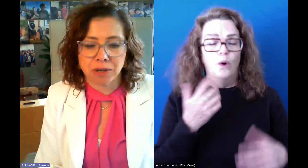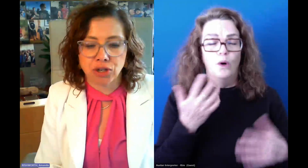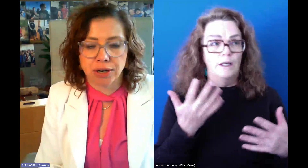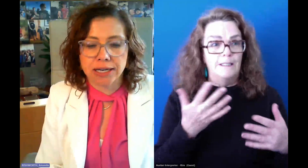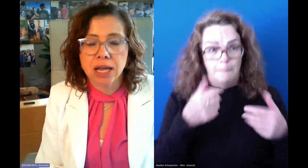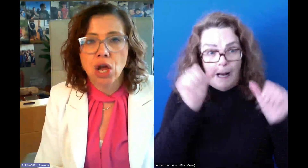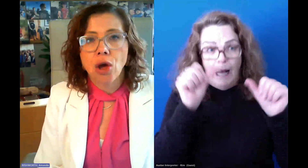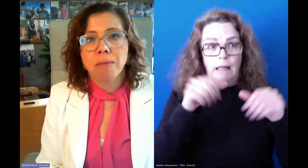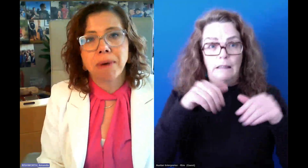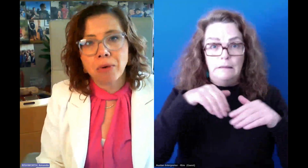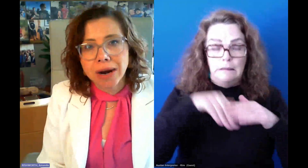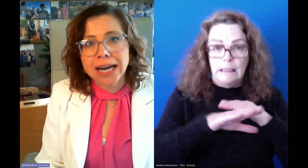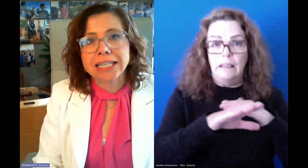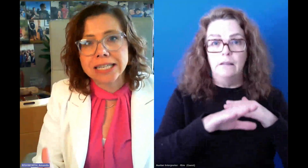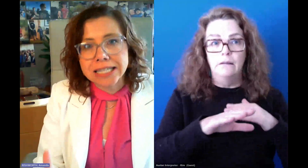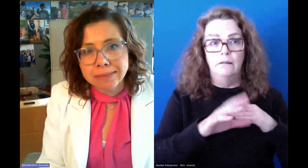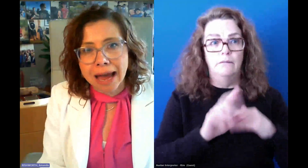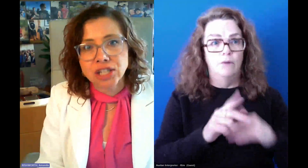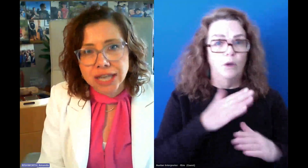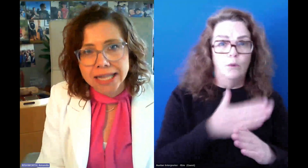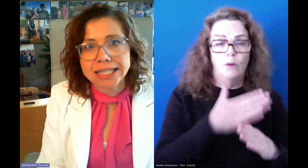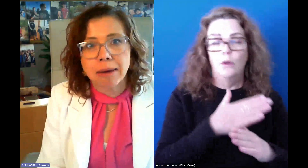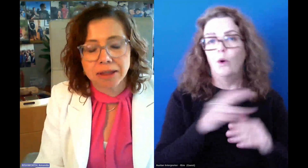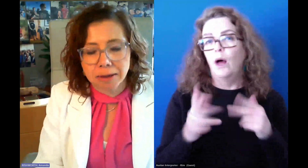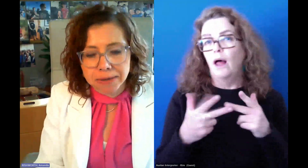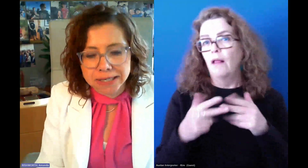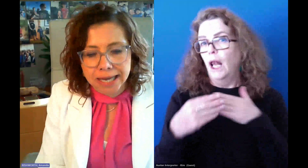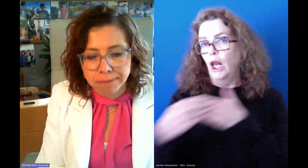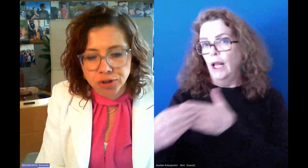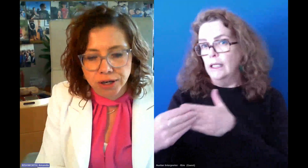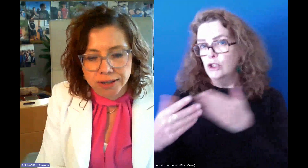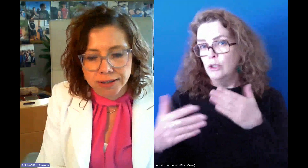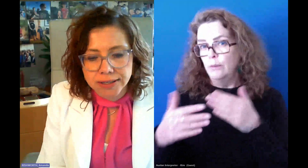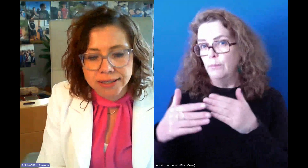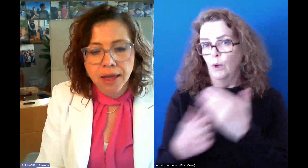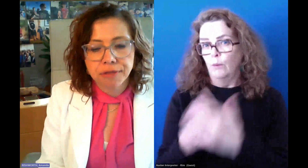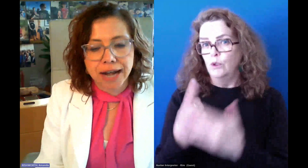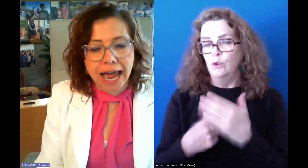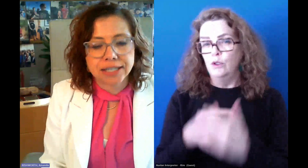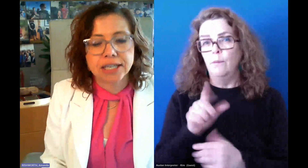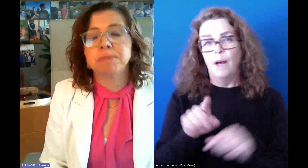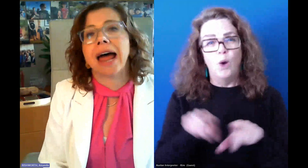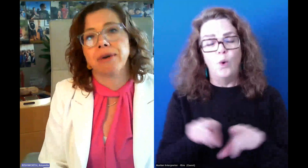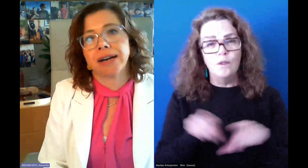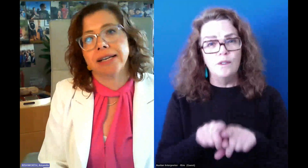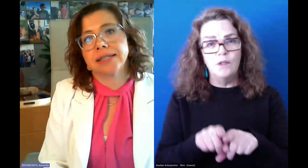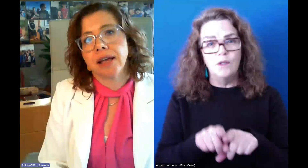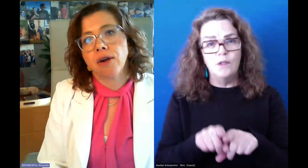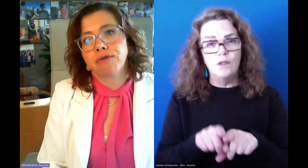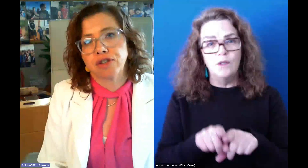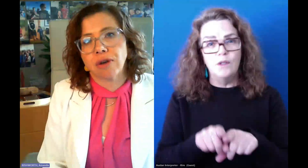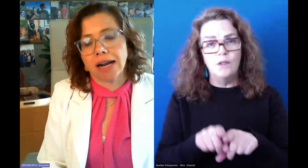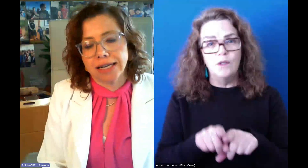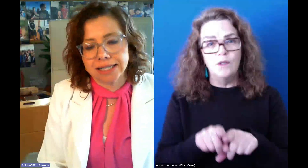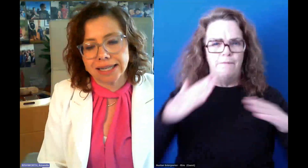opportunities but really to smash down some of the perceptions that act as barriers for Australians